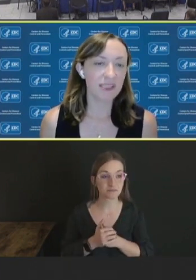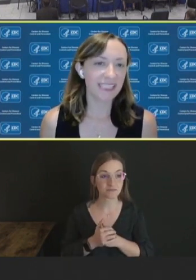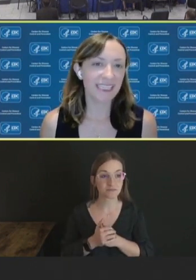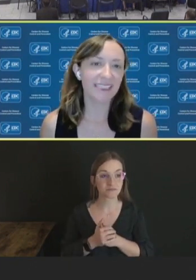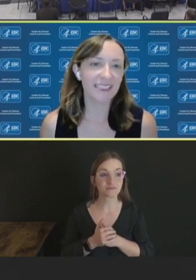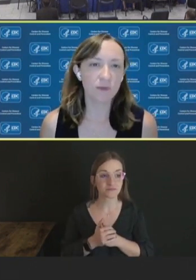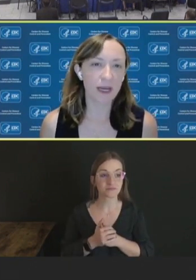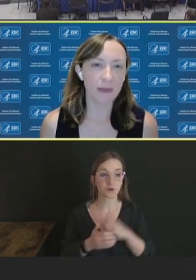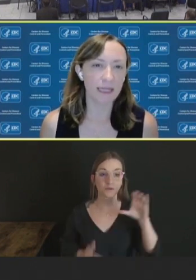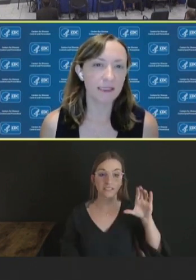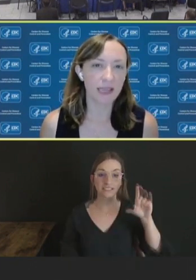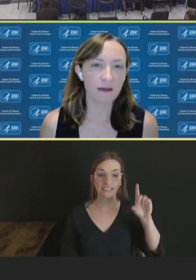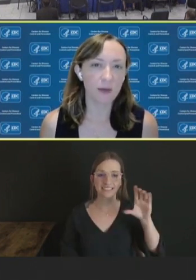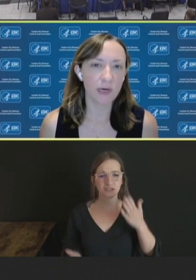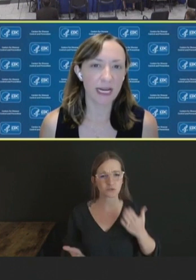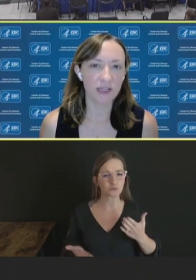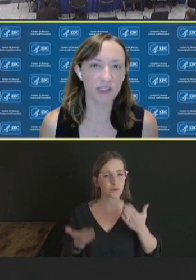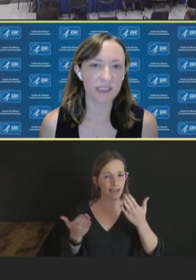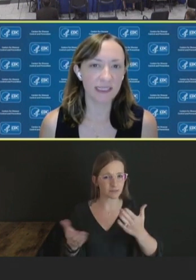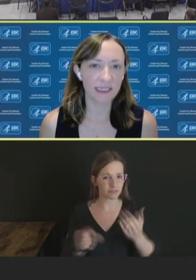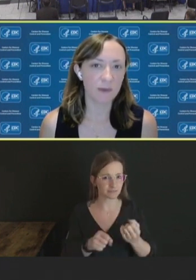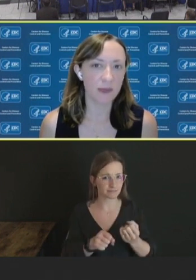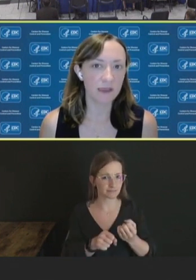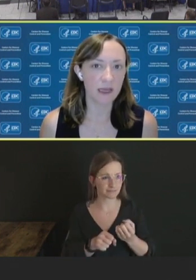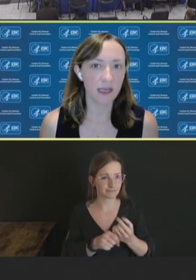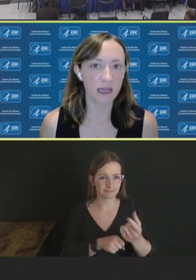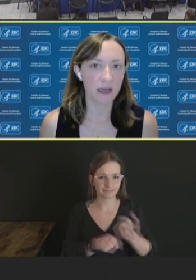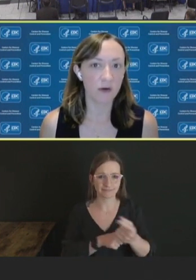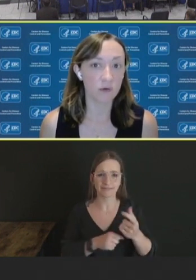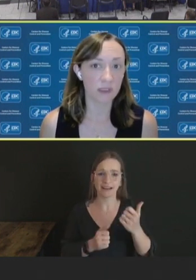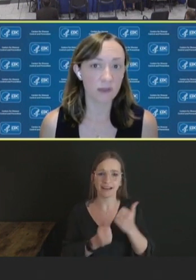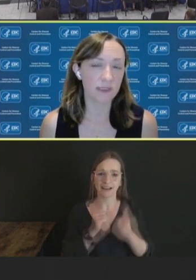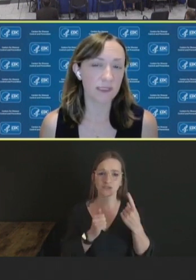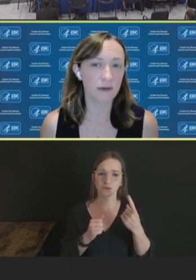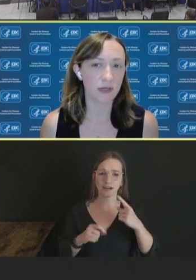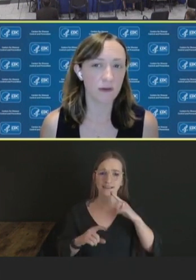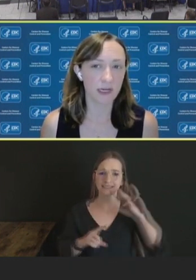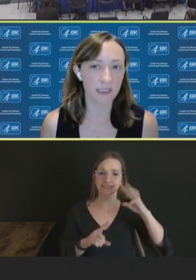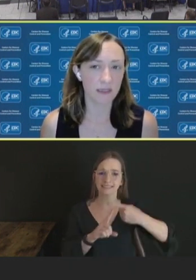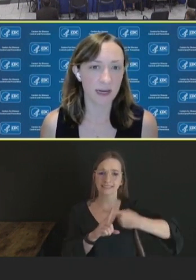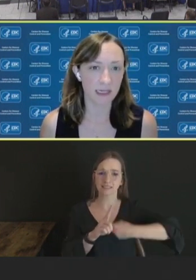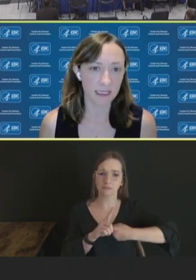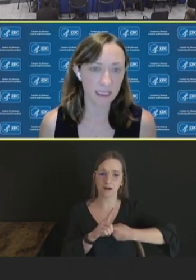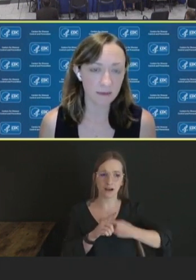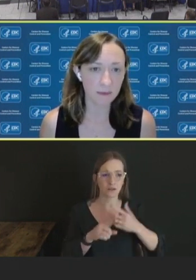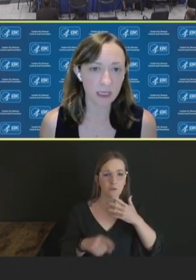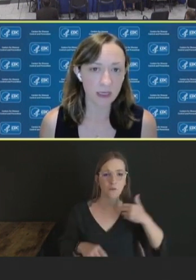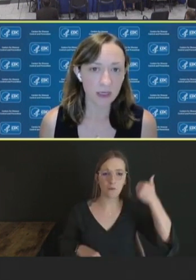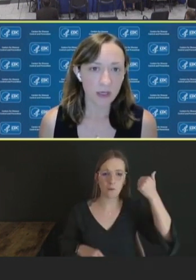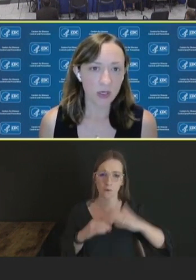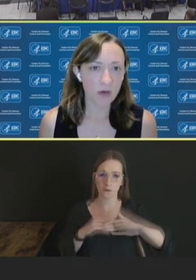So the CDC recommends everyone ages six month and older receive a COVID-19 vaccine.